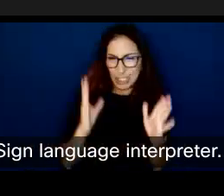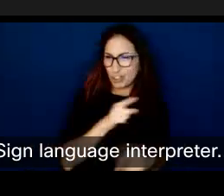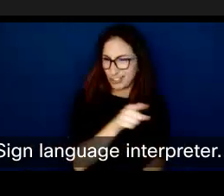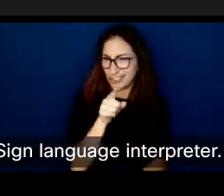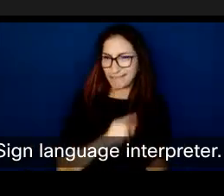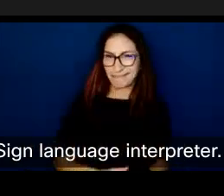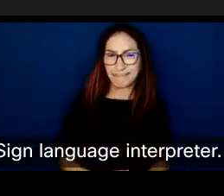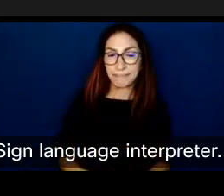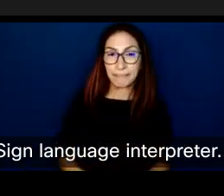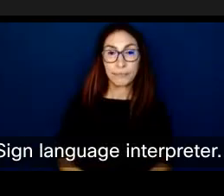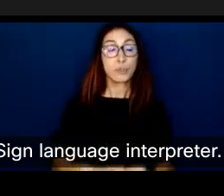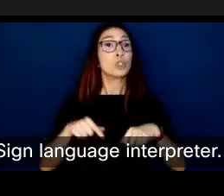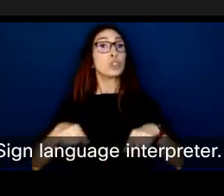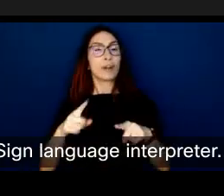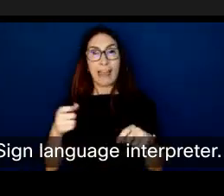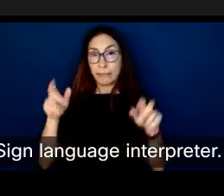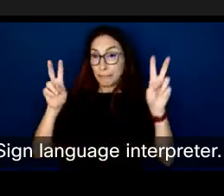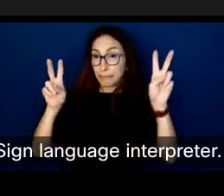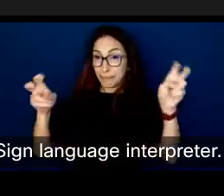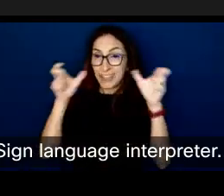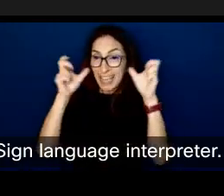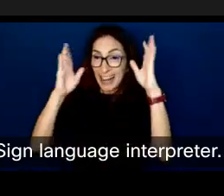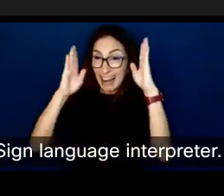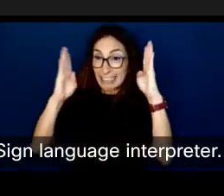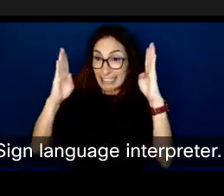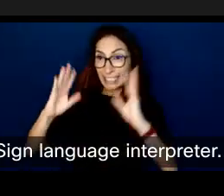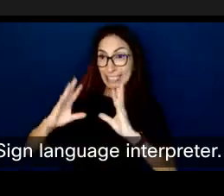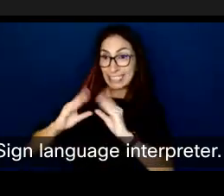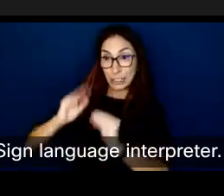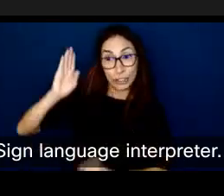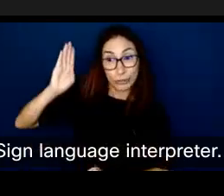during the listening sessions is that older people with HIV have